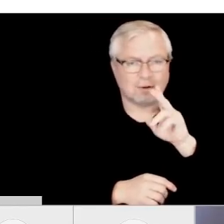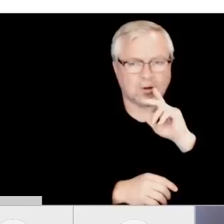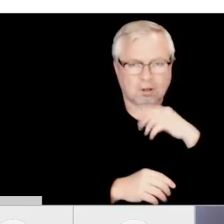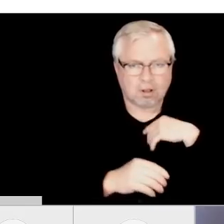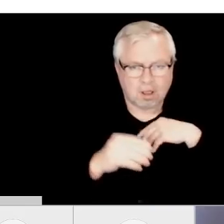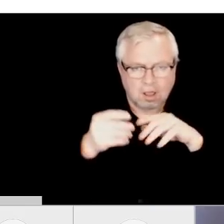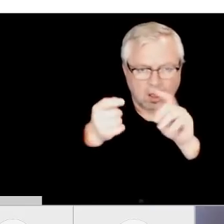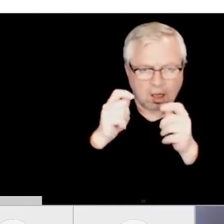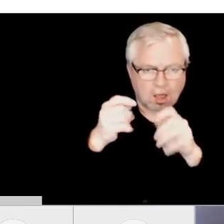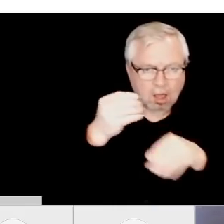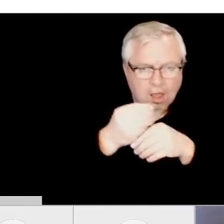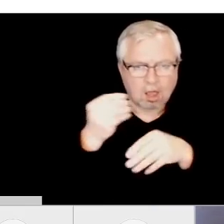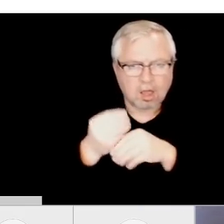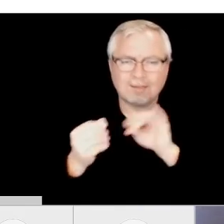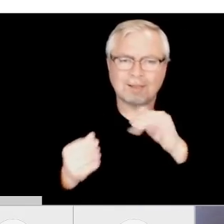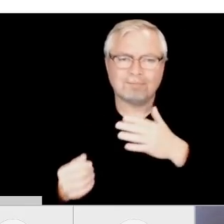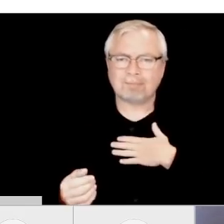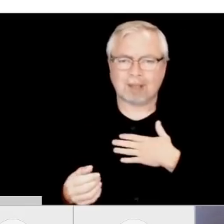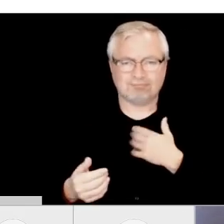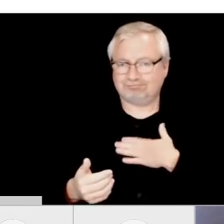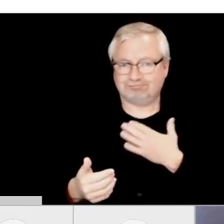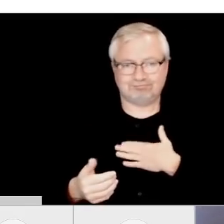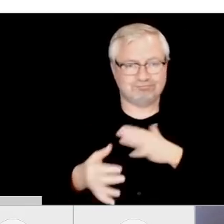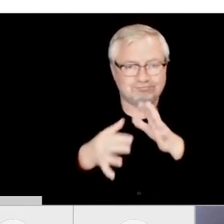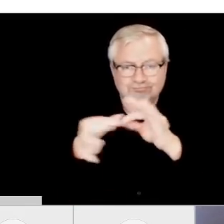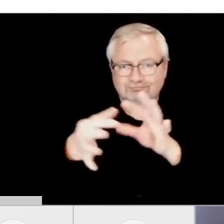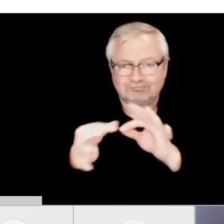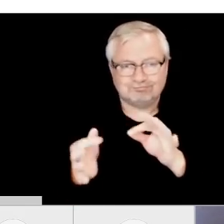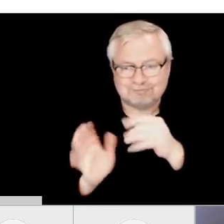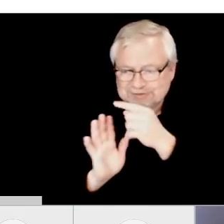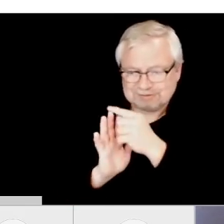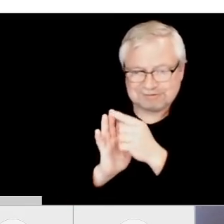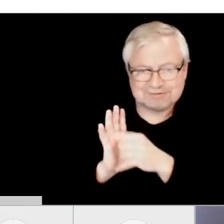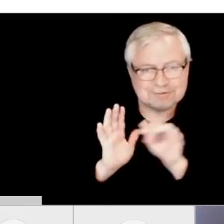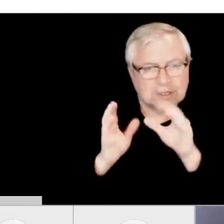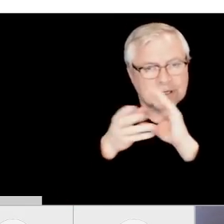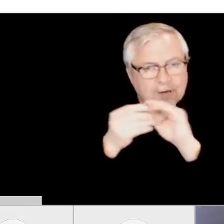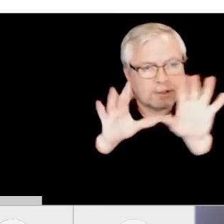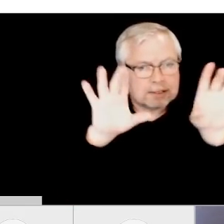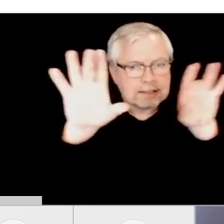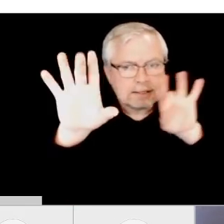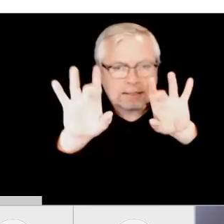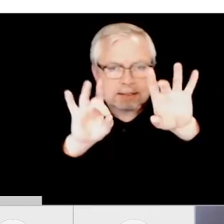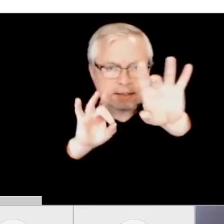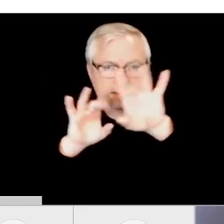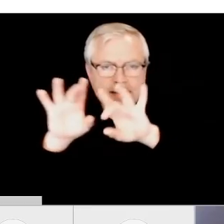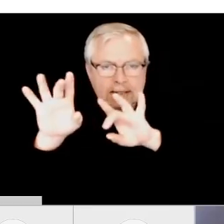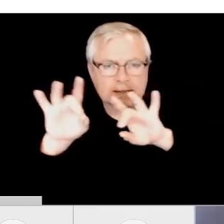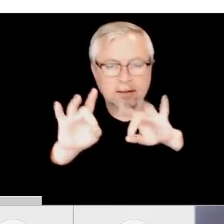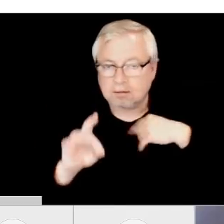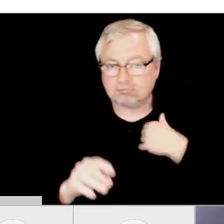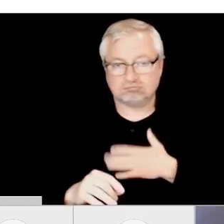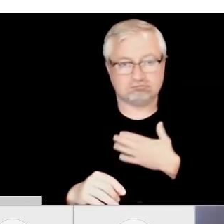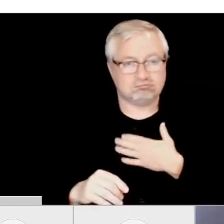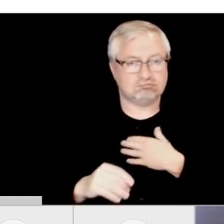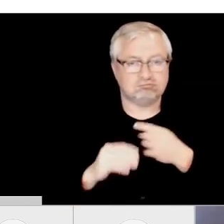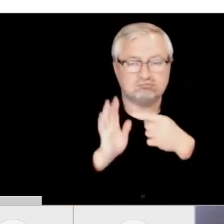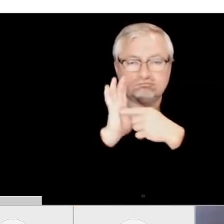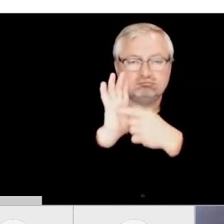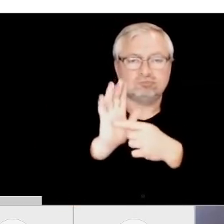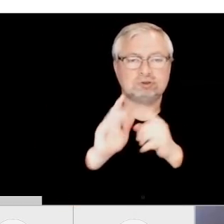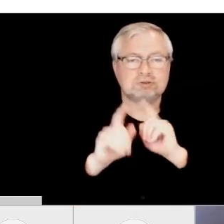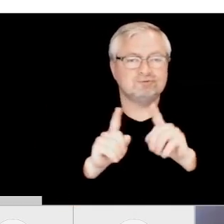We are happy to show you those two versions.